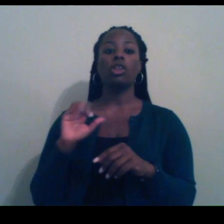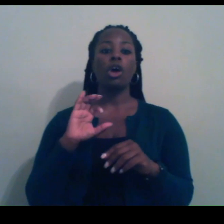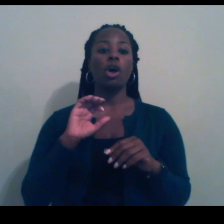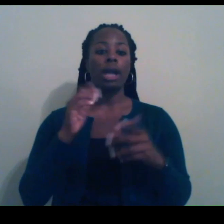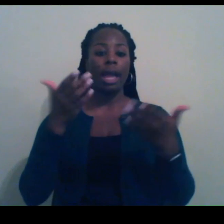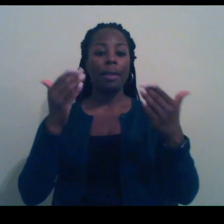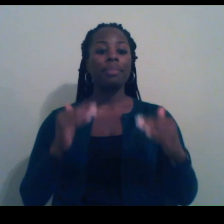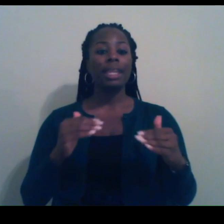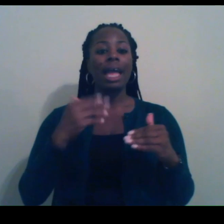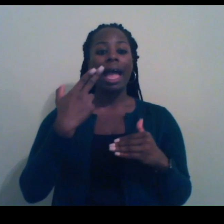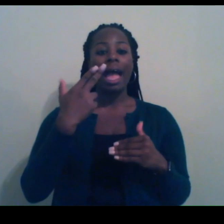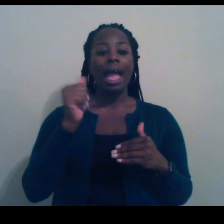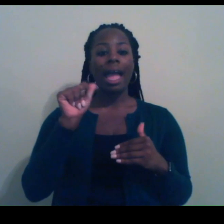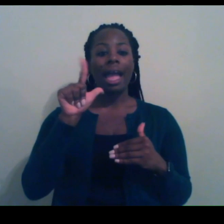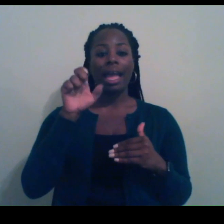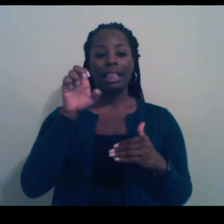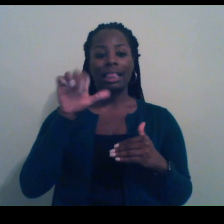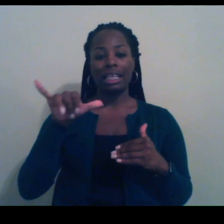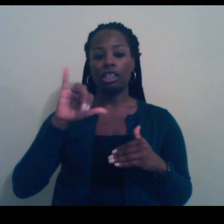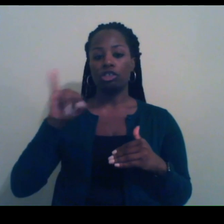two questions for you sir and if anyone else wants to jump in number one